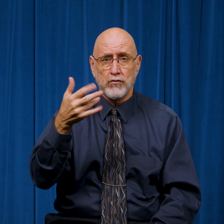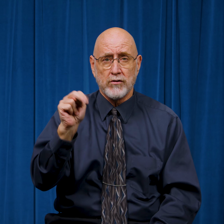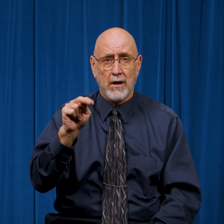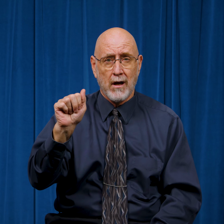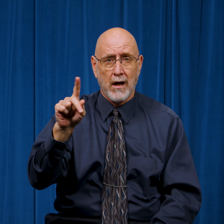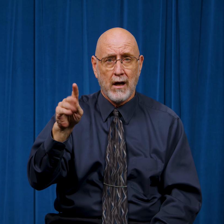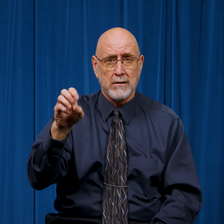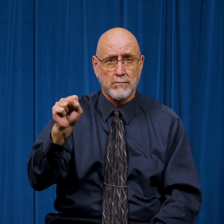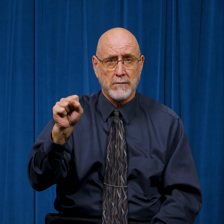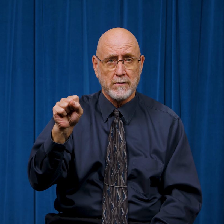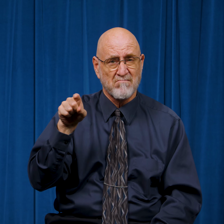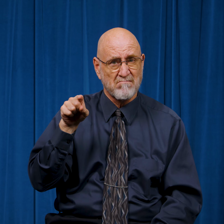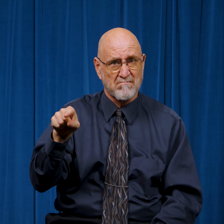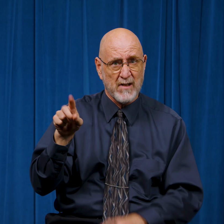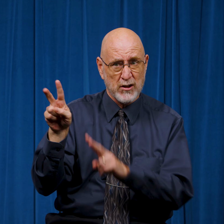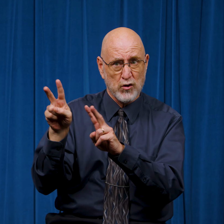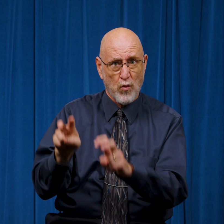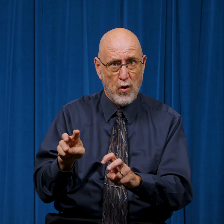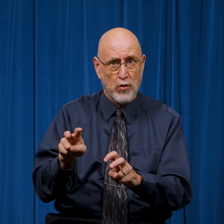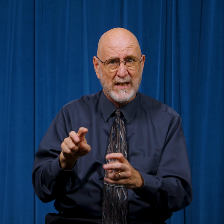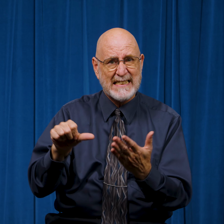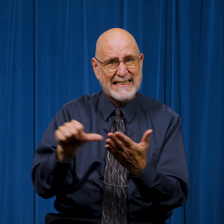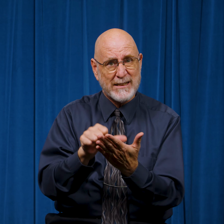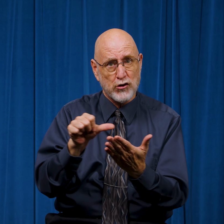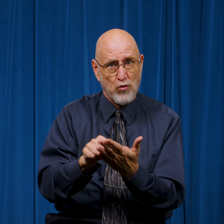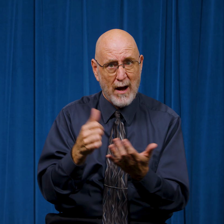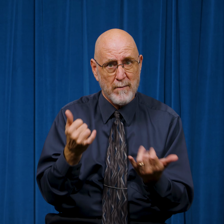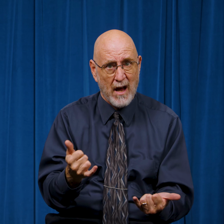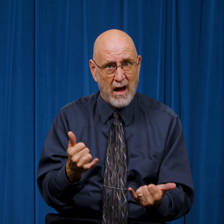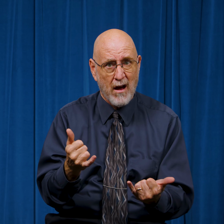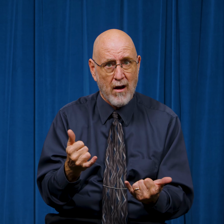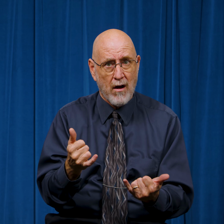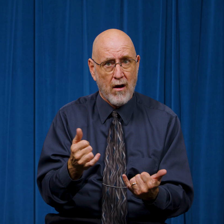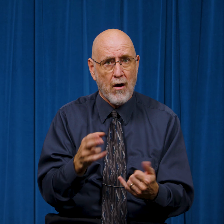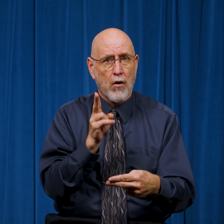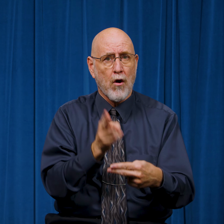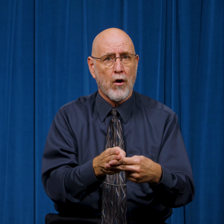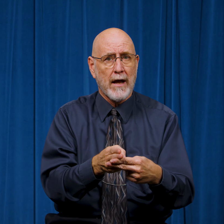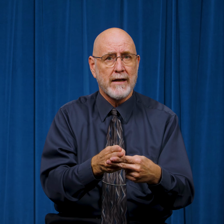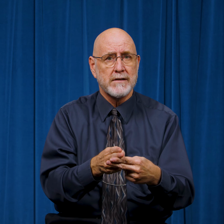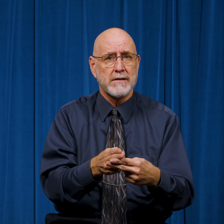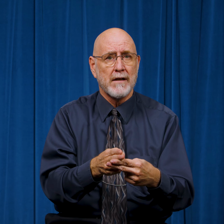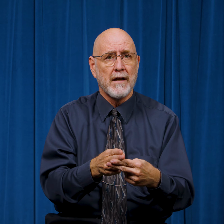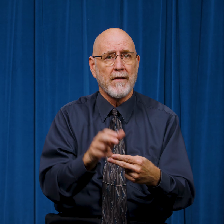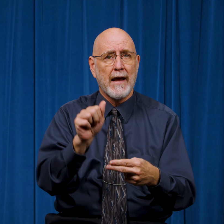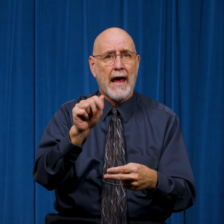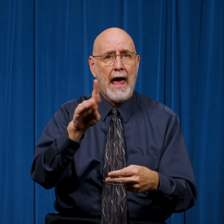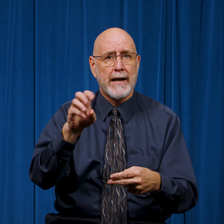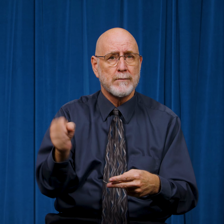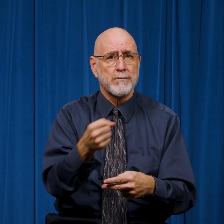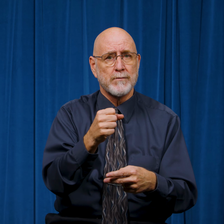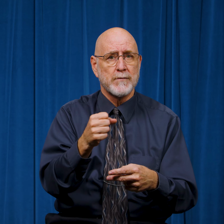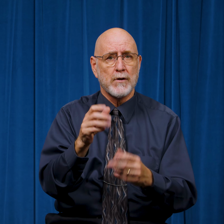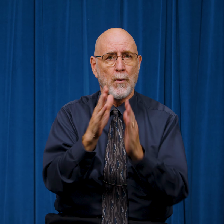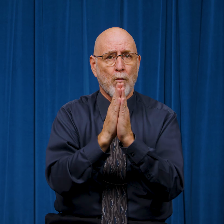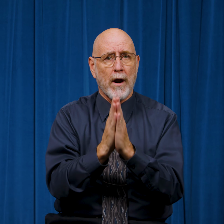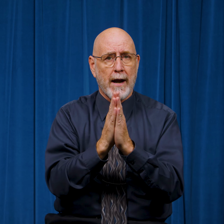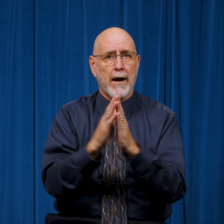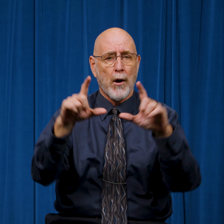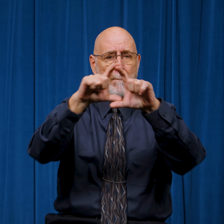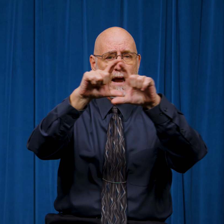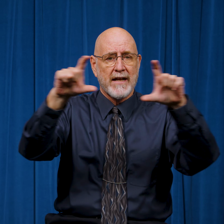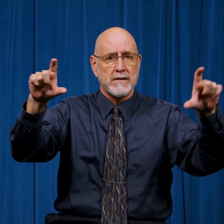and this quote is now inscribed on what is known as the Adams Prayer Mantle in the White House: